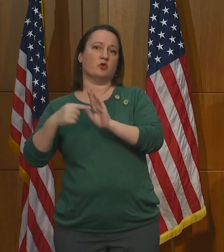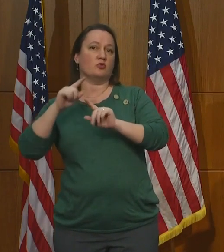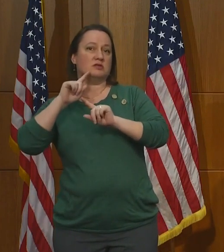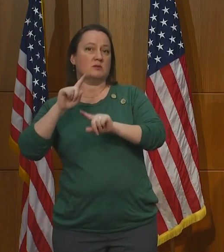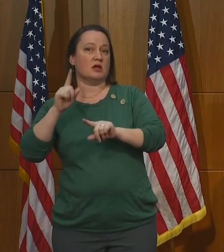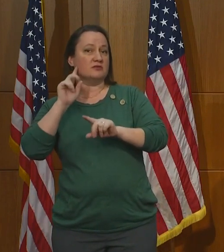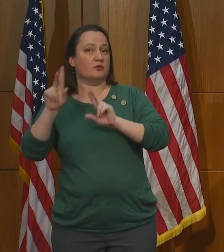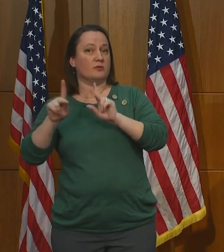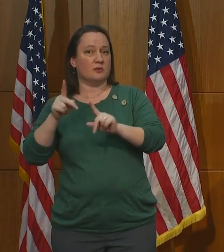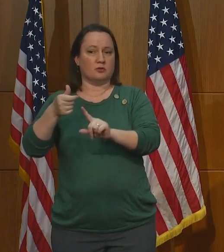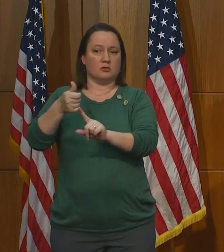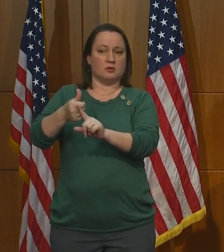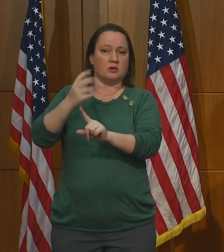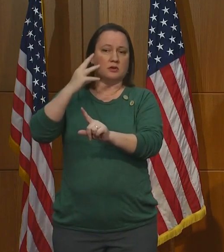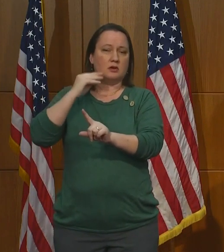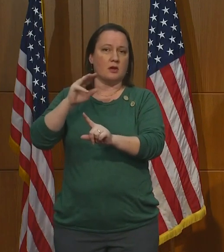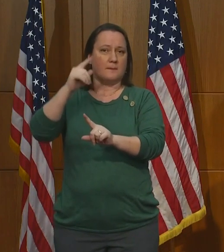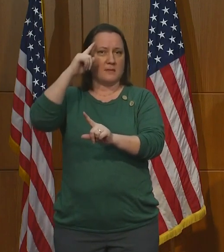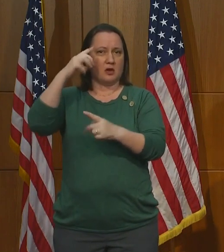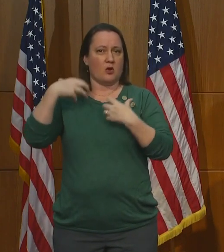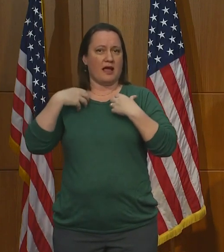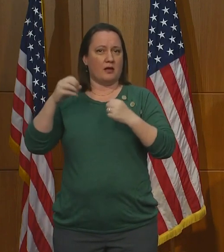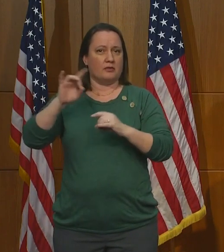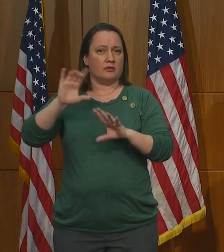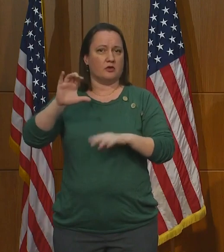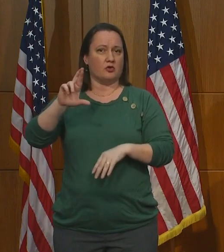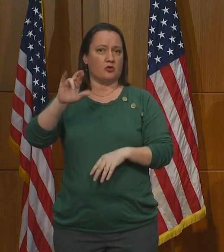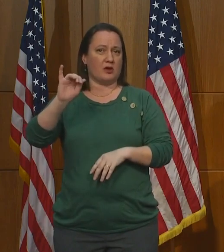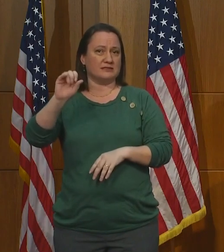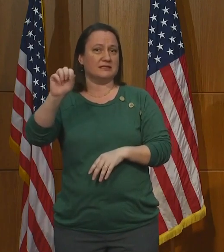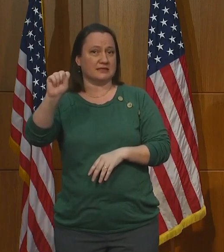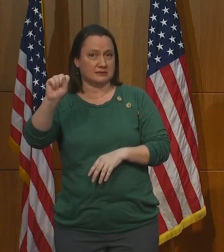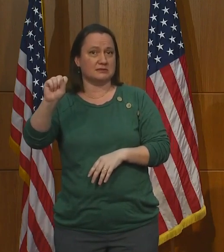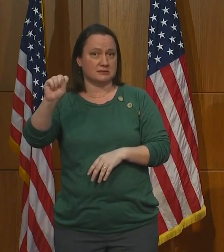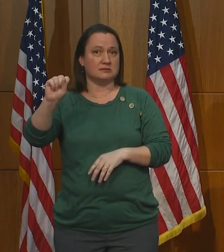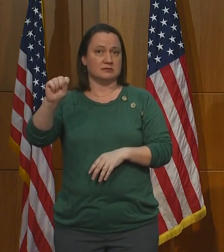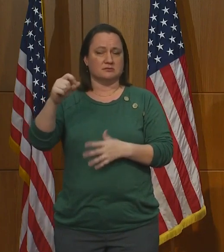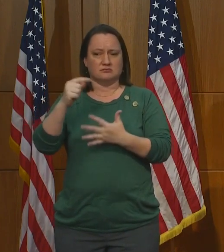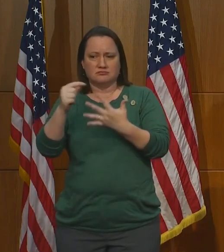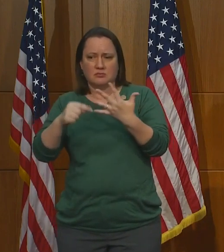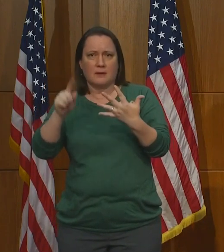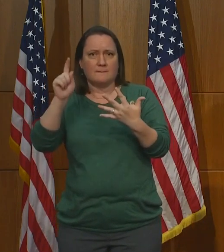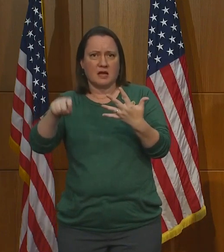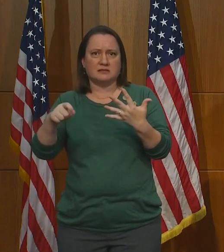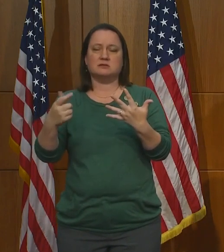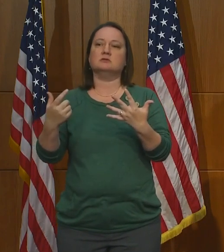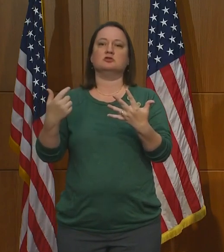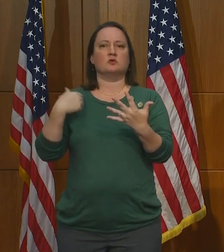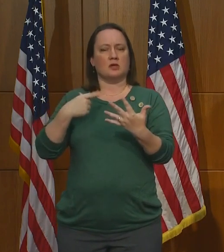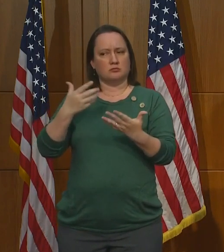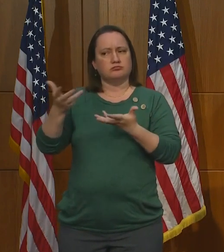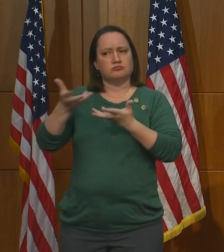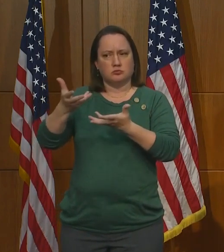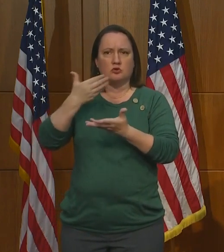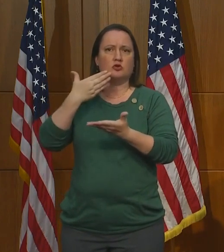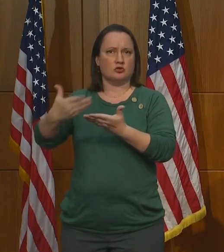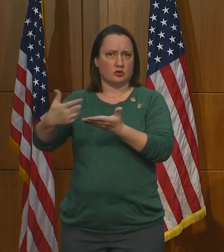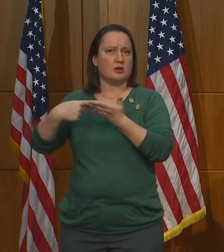ISSUES SUCH AS RESPONSE TO PEOPLE IN MENTAL HEALTH CRISIS.